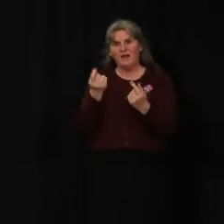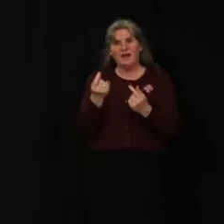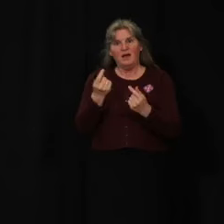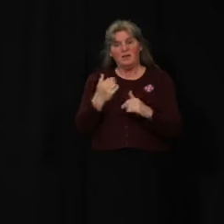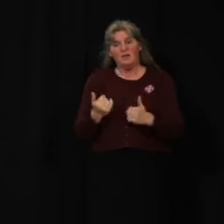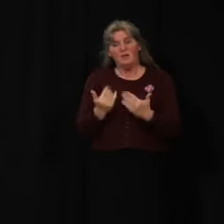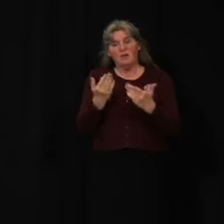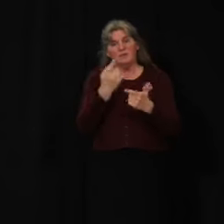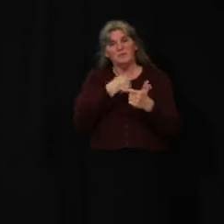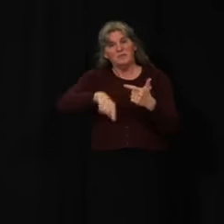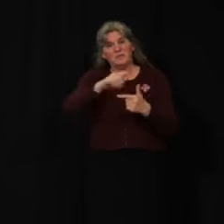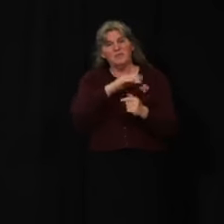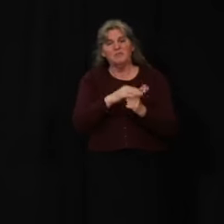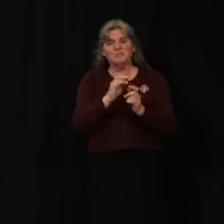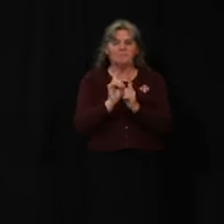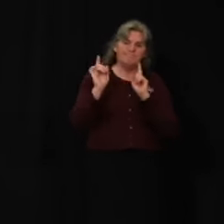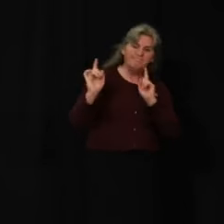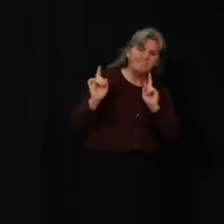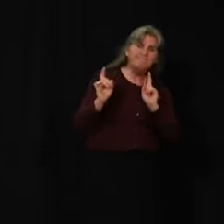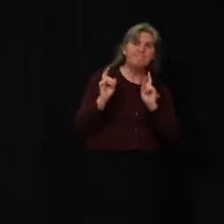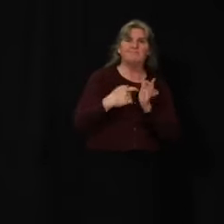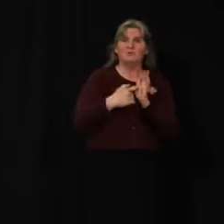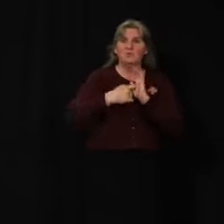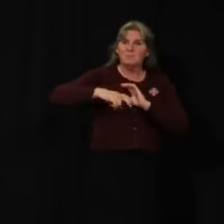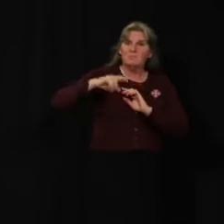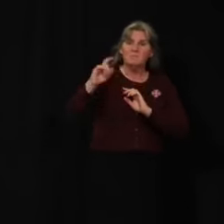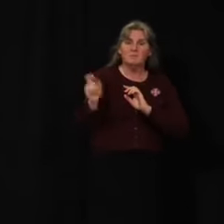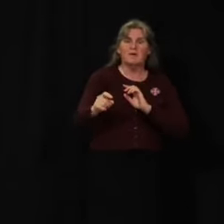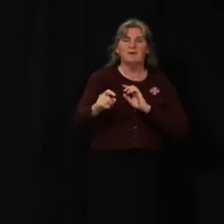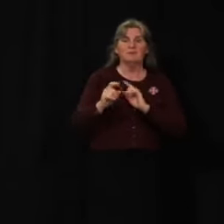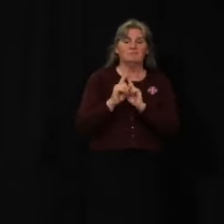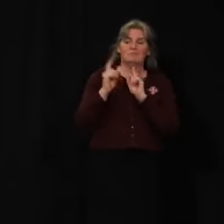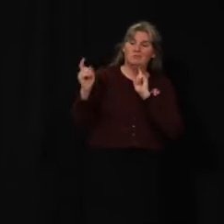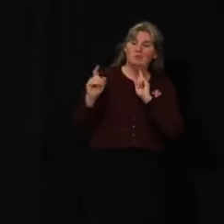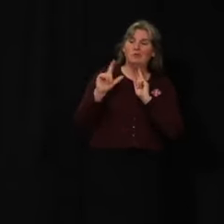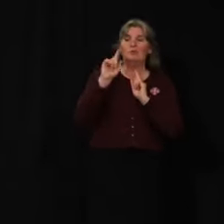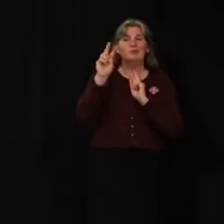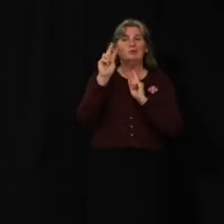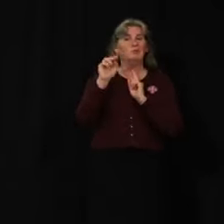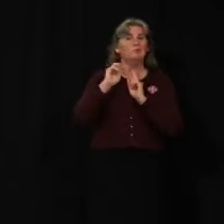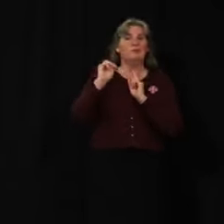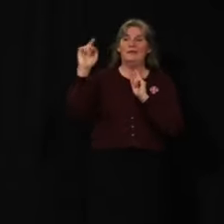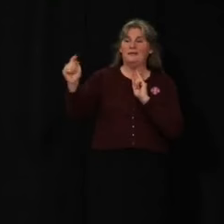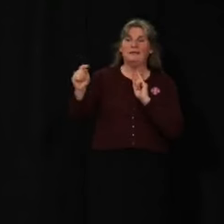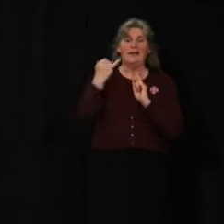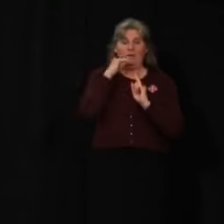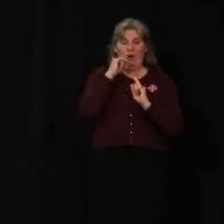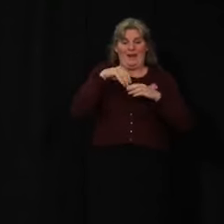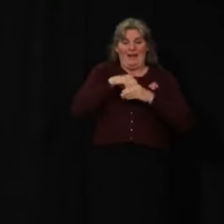recommendation has been to practice physical distancing of at least two metres around anyone that is not a member of